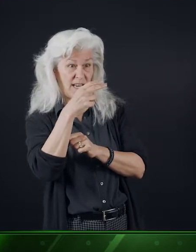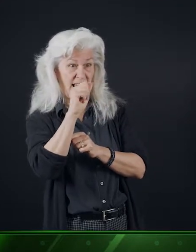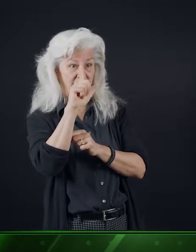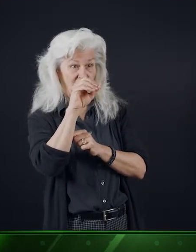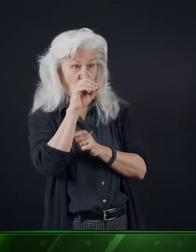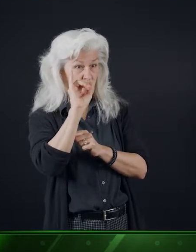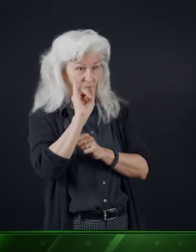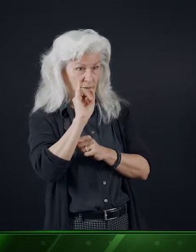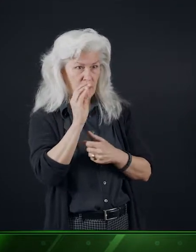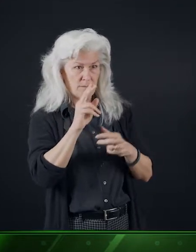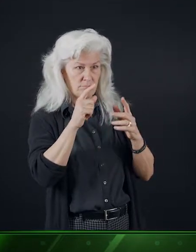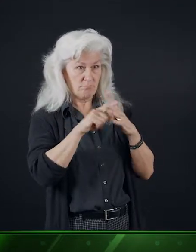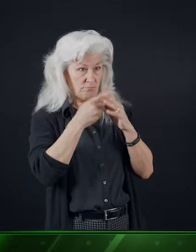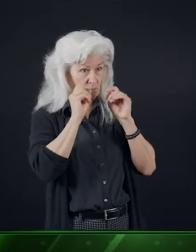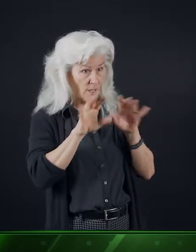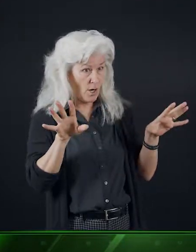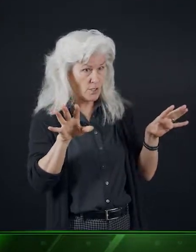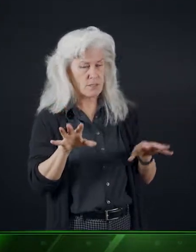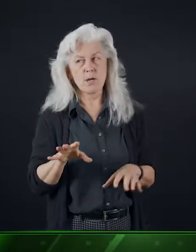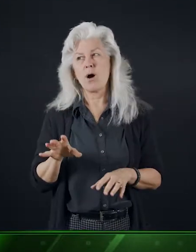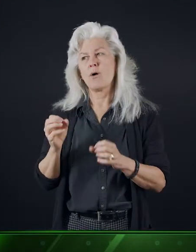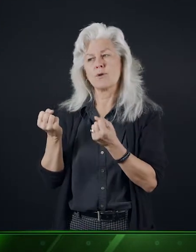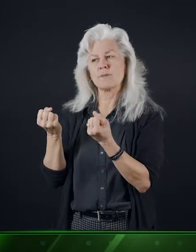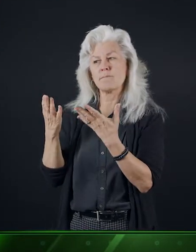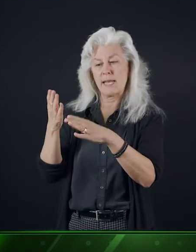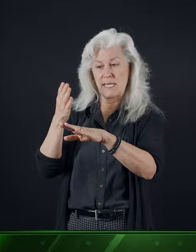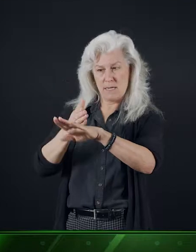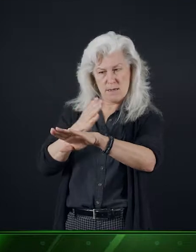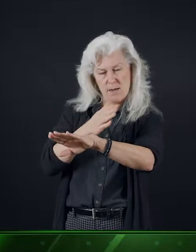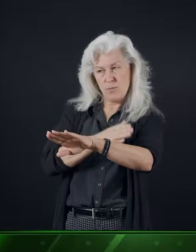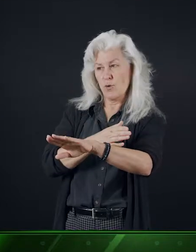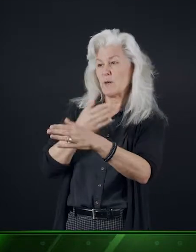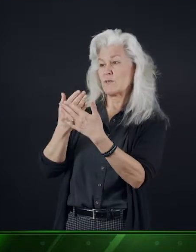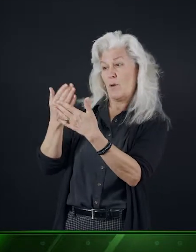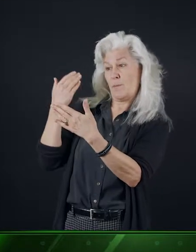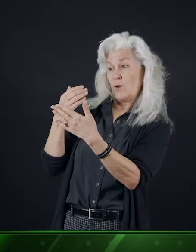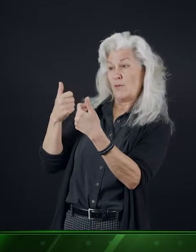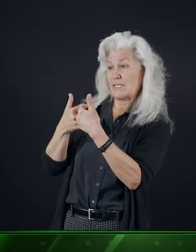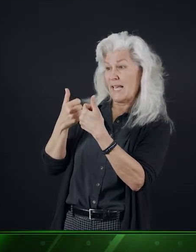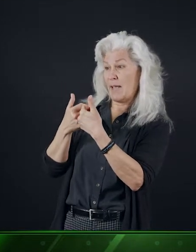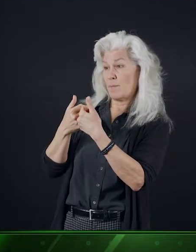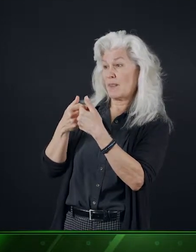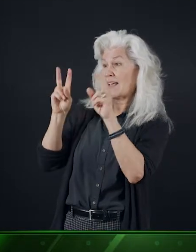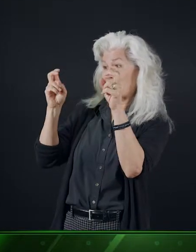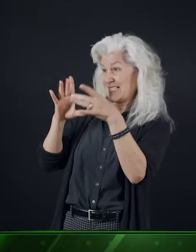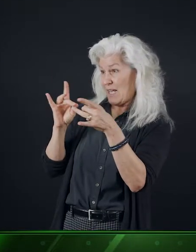There are a lot of improvements from previous games. For example our subtitles system, players can change font size,